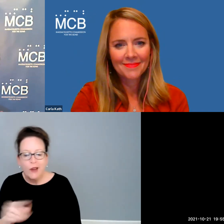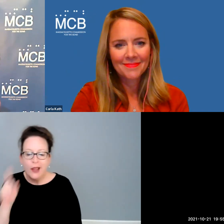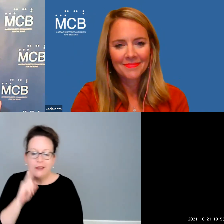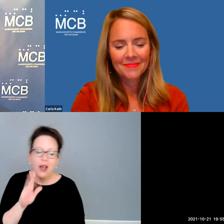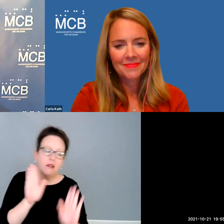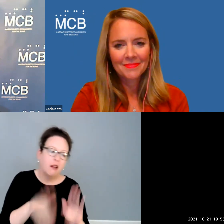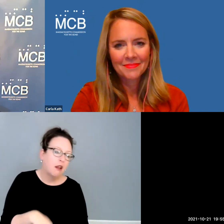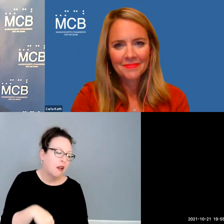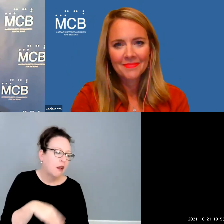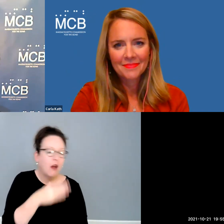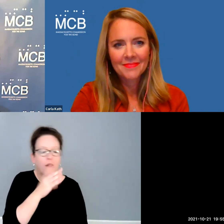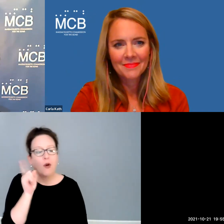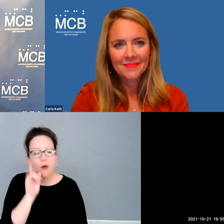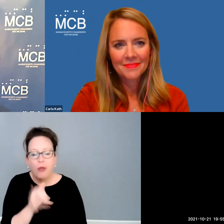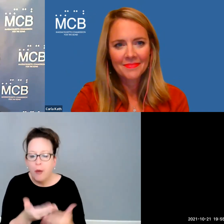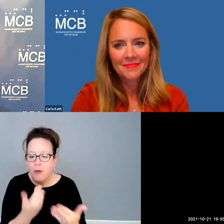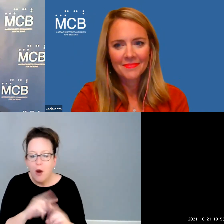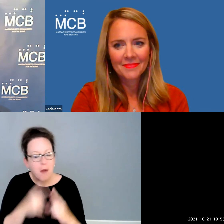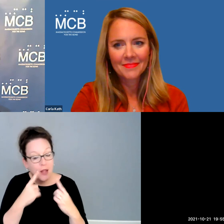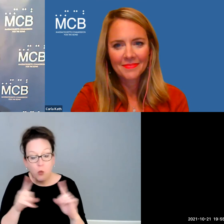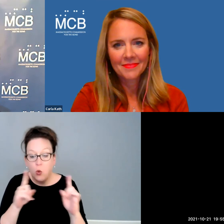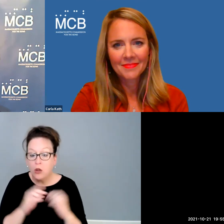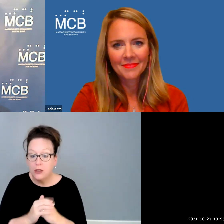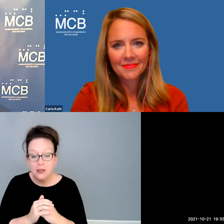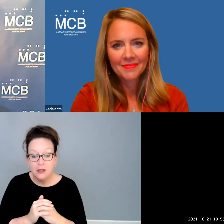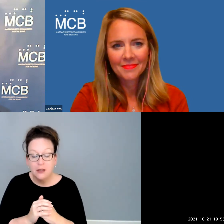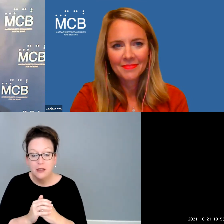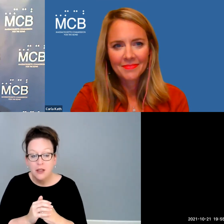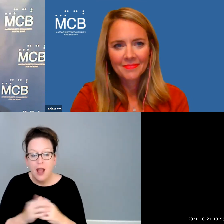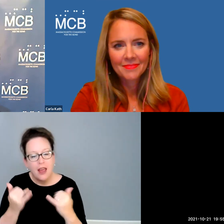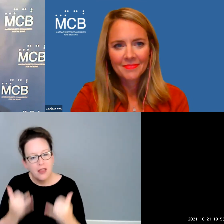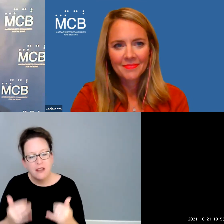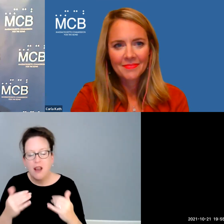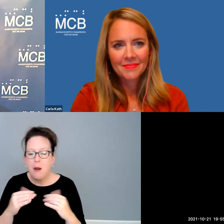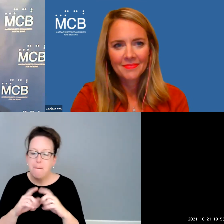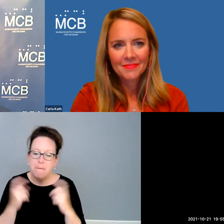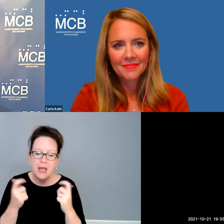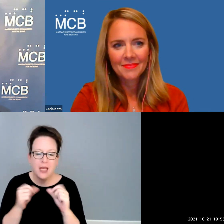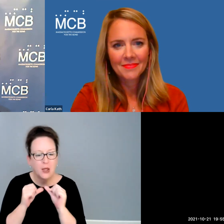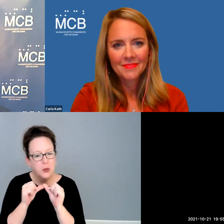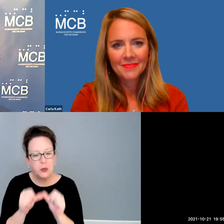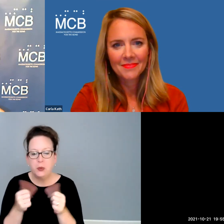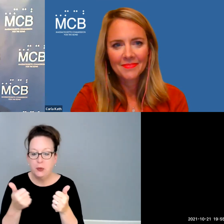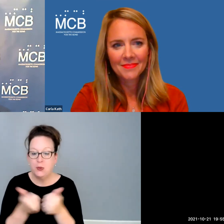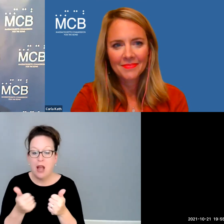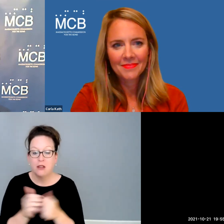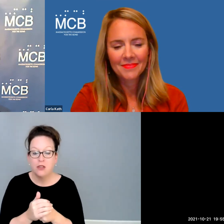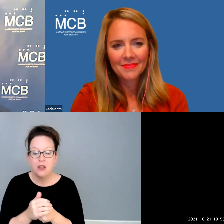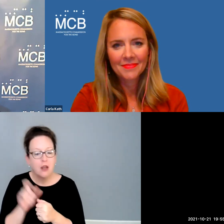but it it works, and these are long-standing challenges. We have to solve them incrementally.